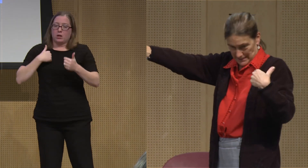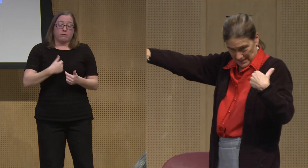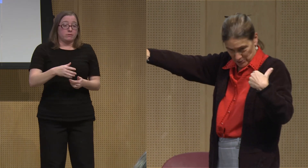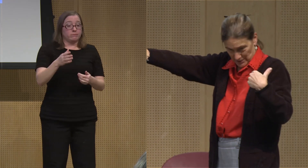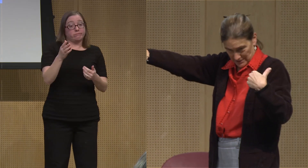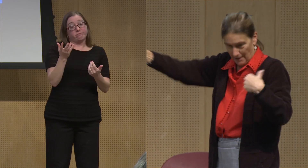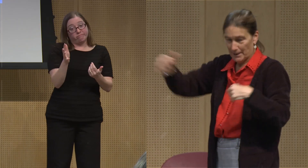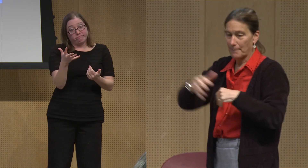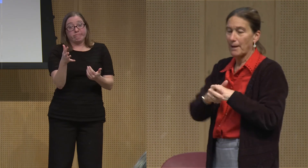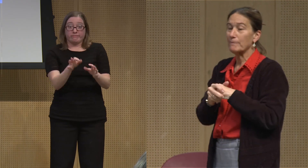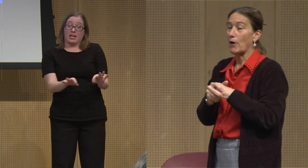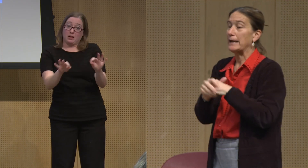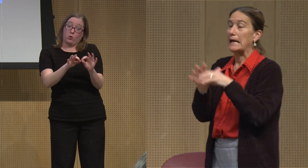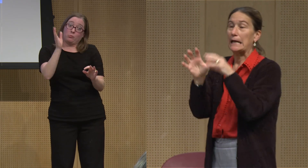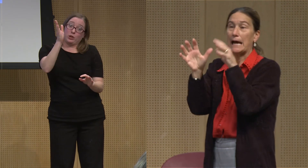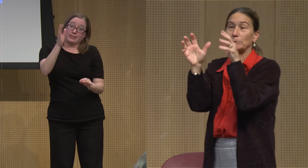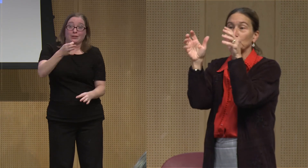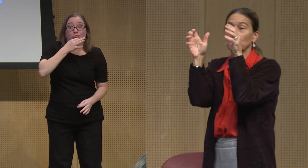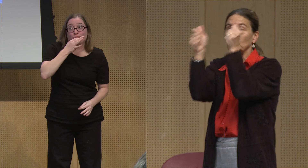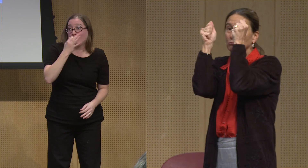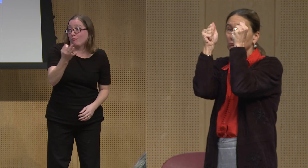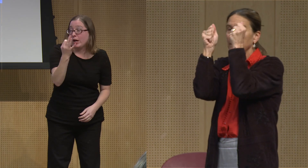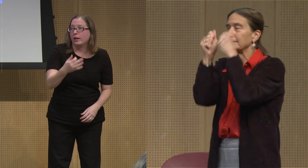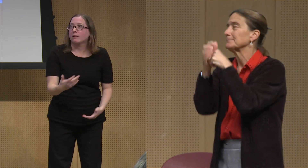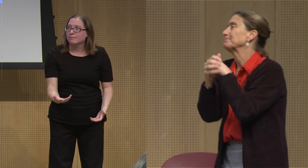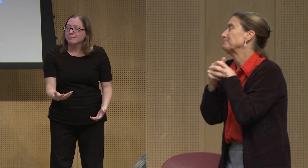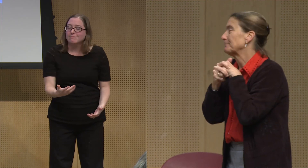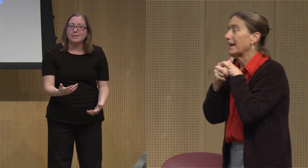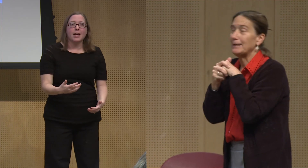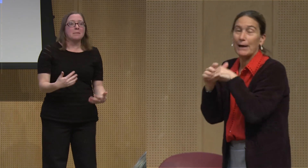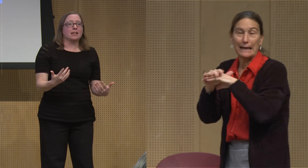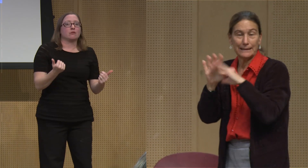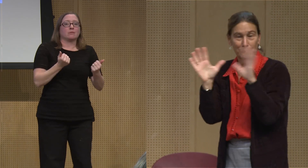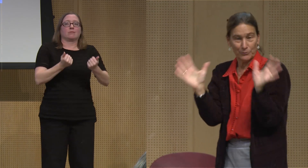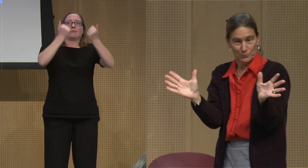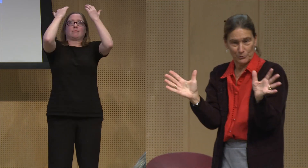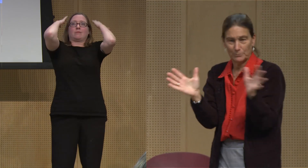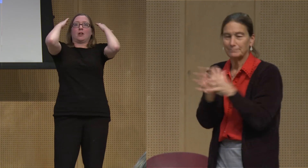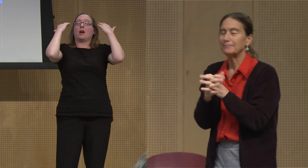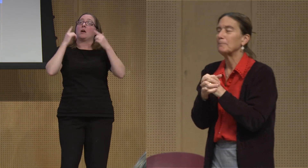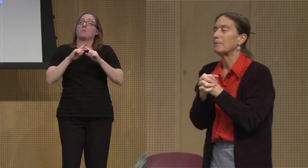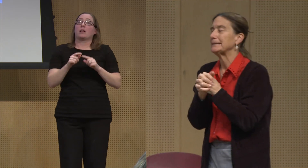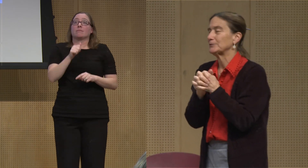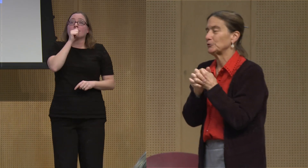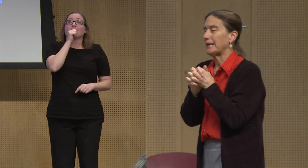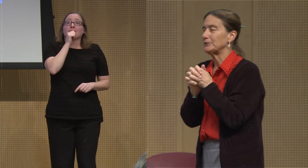THAT'S COMING UP ON FRIDAY, AND I WAS JUST TWWW LIKE THIS. ANYWAY, I LIVED THROUGH MY DISSERTATION.